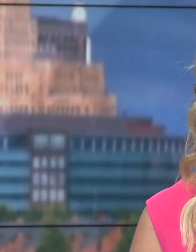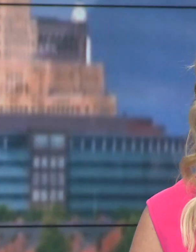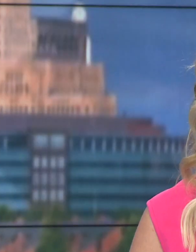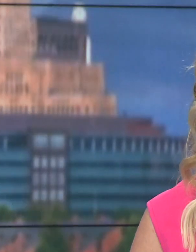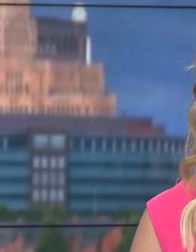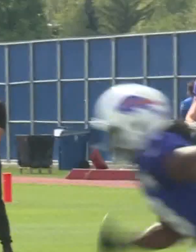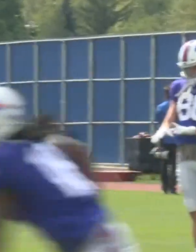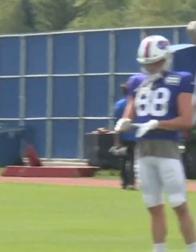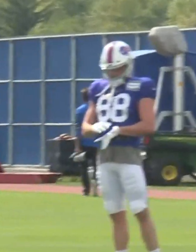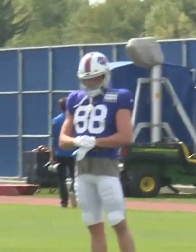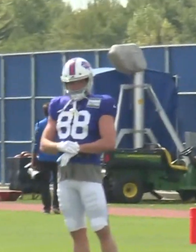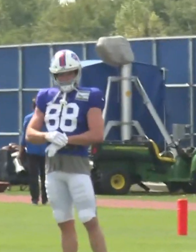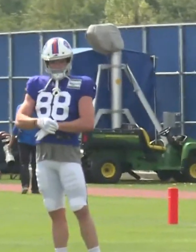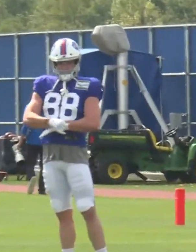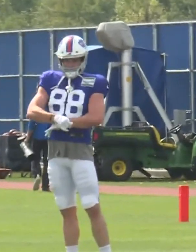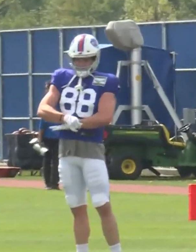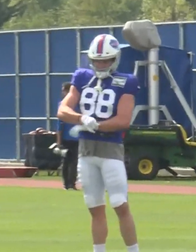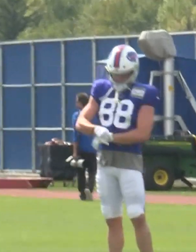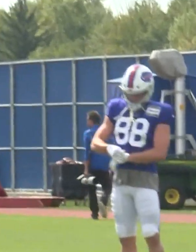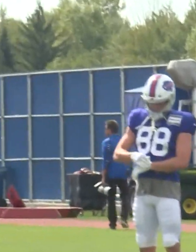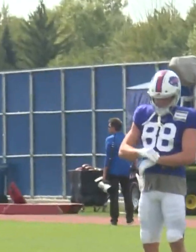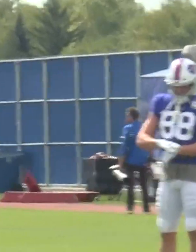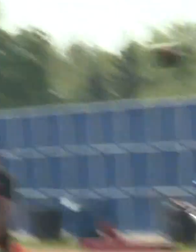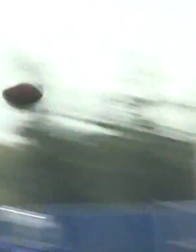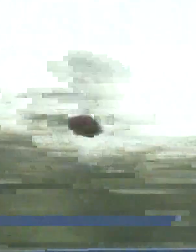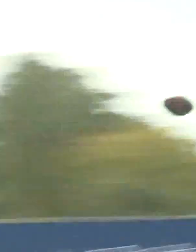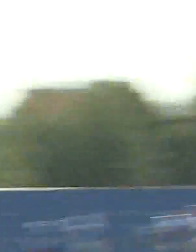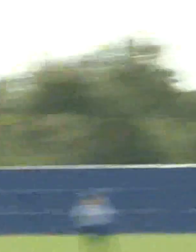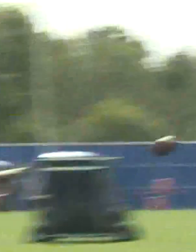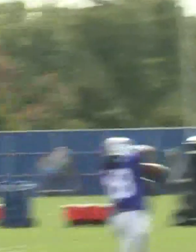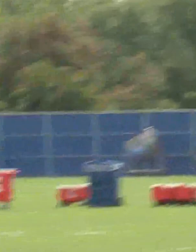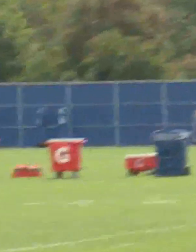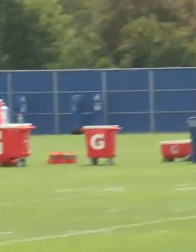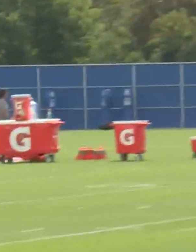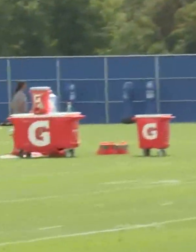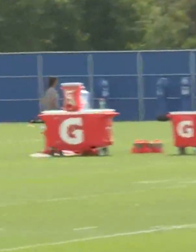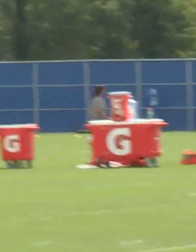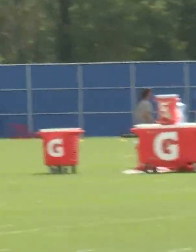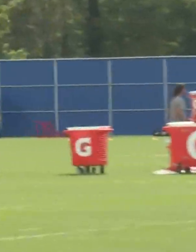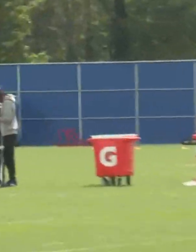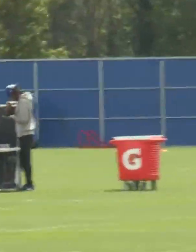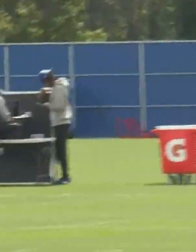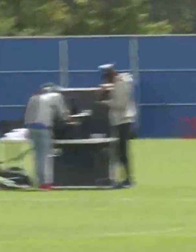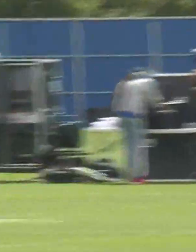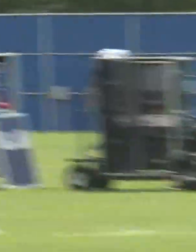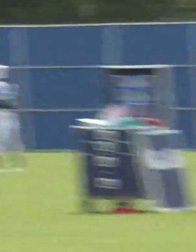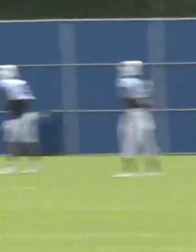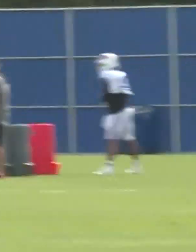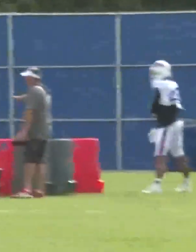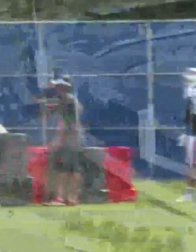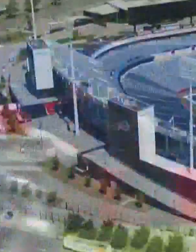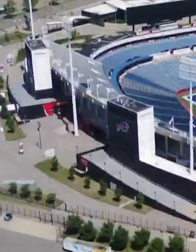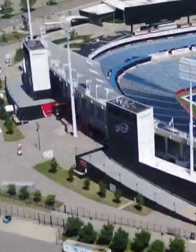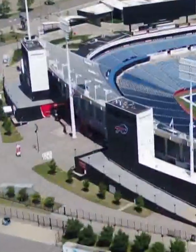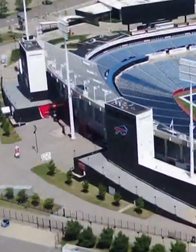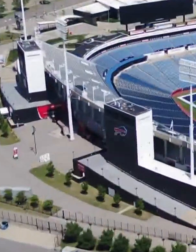PROFESSIONAL AND AMATEUR LEVELS. AMATEUR LEVELS. ON ON THE ON THE BILLS ON THE BILLS AND ON THE BILLS AND WHETHER ON THE BILLS AND WHETHER OR ON THE BILLS AND WHETHER OR NOT ON THE BILLS AND WHETHER OR NOT THEY ON THE BILLS AND WHETHER OR NOT THEY PLAY, WHETHER OR NOT THEY PLAY, WHETHER OR NOT THEY PLAY, "I WHETHER OR NOT THEY PLAY, "I TINK WHETHER OR NOT THEY PLAY, "I TINK POEOOLE THEY PLAY, "I TINK POEOOLE THEY PLAY, "I TINK POEOOLE SHOULD THEY PLAY, "I TINK POEOOLE SHOULD TRULY THEY PLAY, "I TINK POEOOLE SHOULD TRULY HPE "I TINK POEOOLE SHOULD TRULY HPE "I TINK POEOOLE SHOULD TRULY HPE THAT "I TINK POEOOLE SHOULD TRULY HPE THAT THEY "I TINK POEOOLE SHOULD TRULY HPE THAT THEY JUST "I TINK POEOOLE SHOULD TRULY HPE THAT THEY JUST HAVE "I TINK POEOOLE SHOULD TRULY HPE THAT THEY JUST HAVE A SHOULD TRULY HPE THAT THEY JUST HAVE A SHOULD TRULY HPE THAT THEY JUST HAVE A FOOTBALL SHOULD TRULY HPE THAT THEY JUST HAVE A FOOTBALL SEASON SHOULD TRULY HPE THAT THEY JUST HAVE A FOOTBALL SEASON "